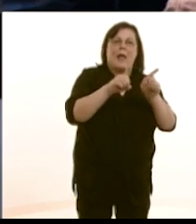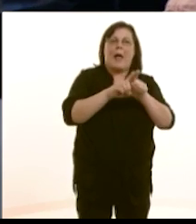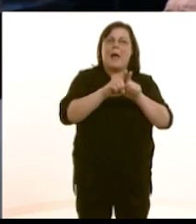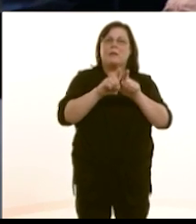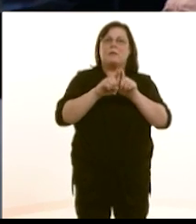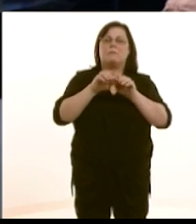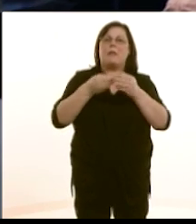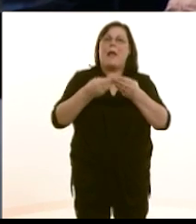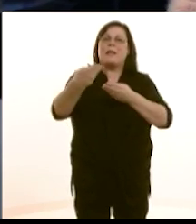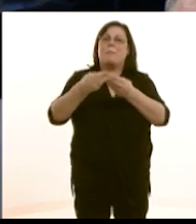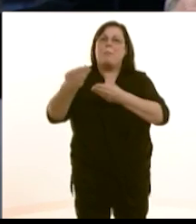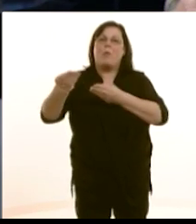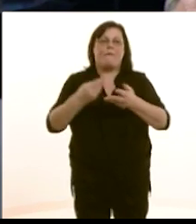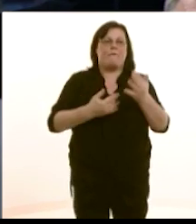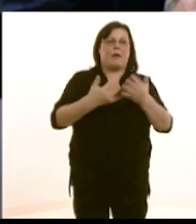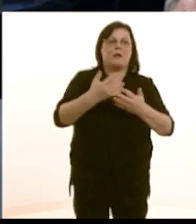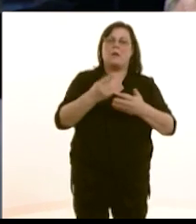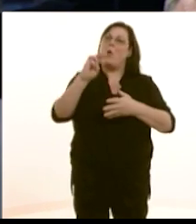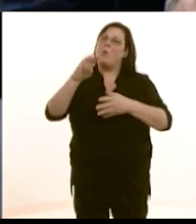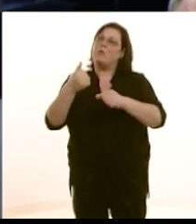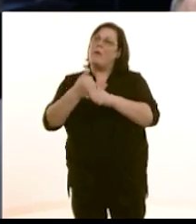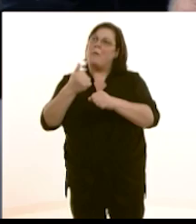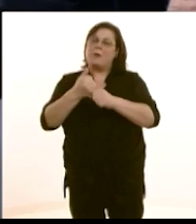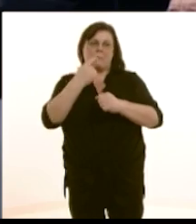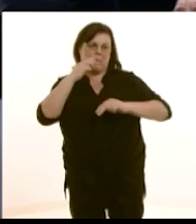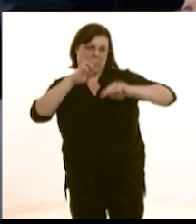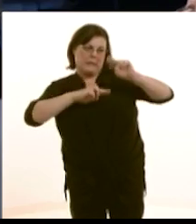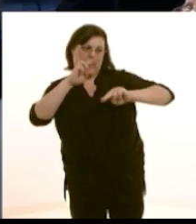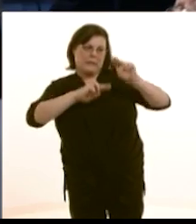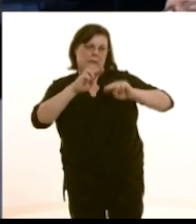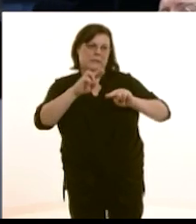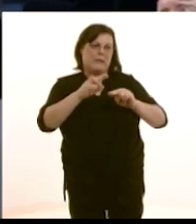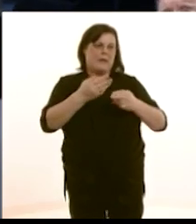What assessment did the Welsh Government make of the impact of cuts in budgets in the education